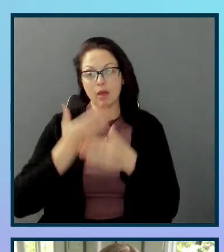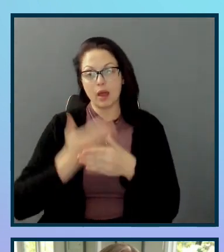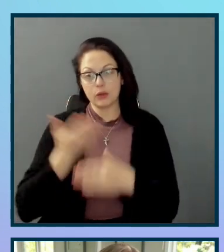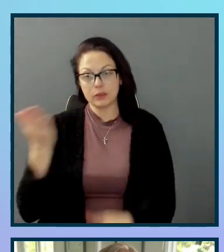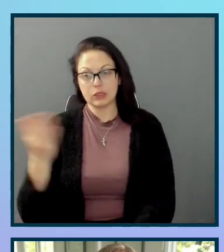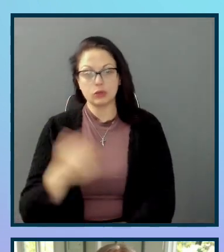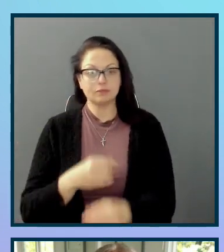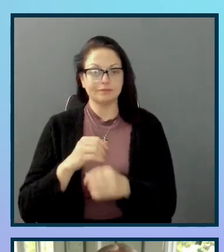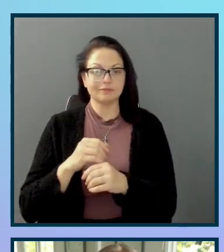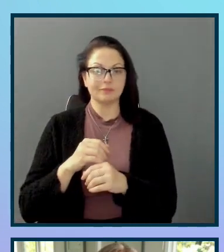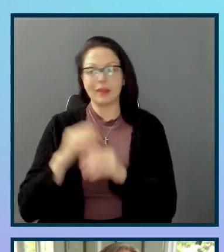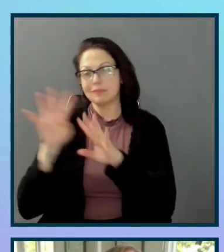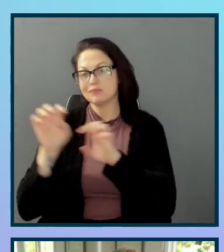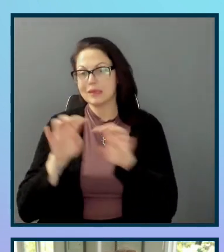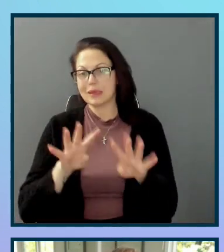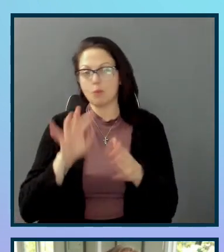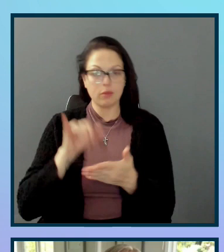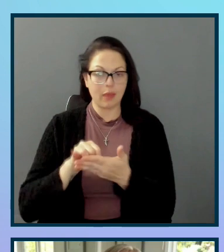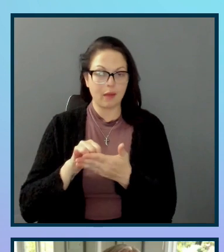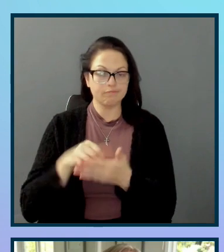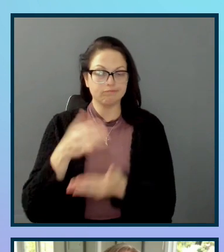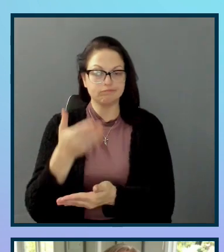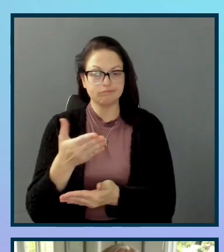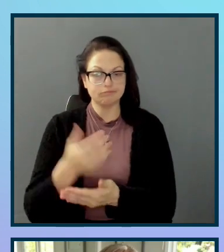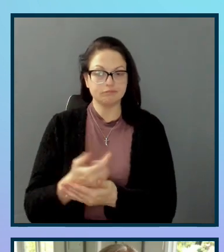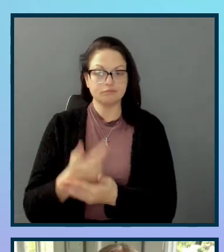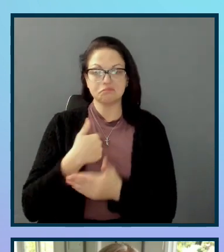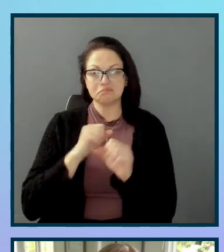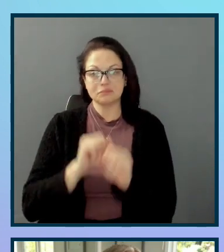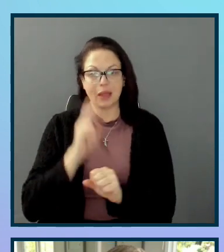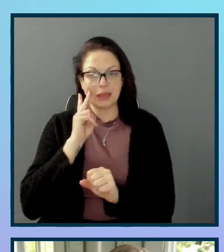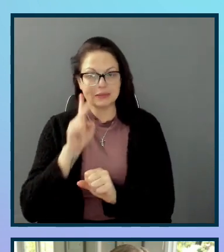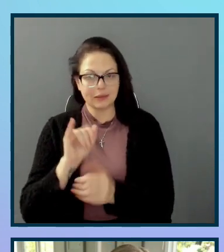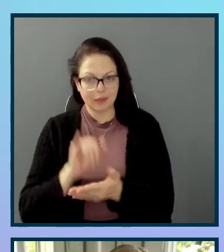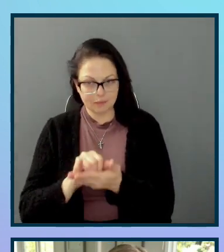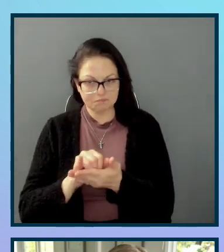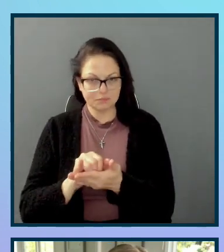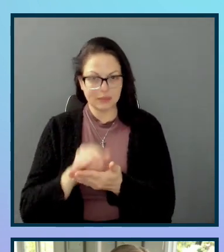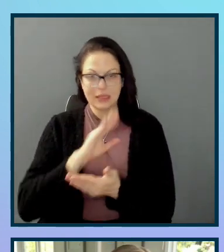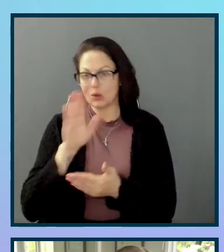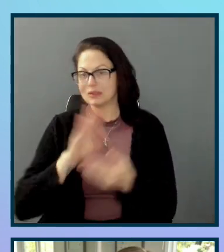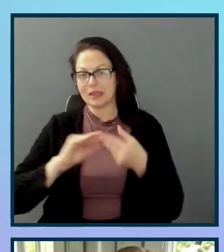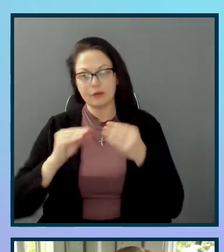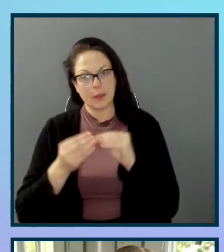import that, bam. I can totally see that. Was never a number. It says love.